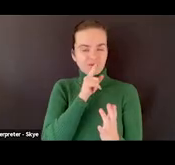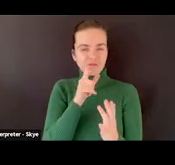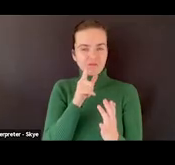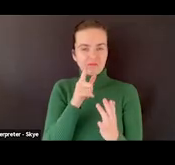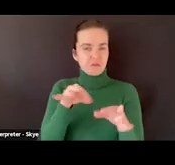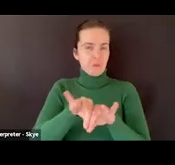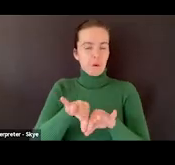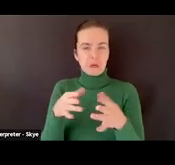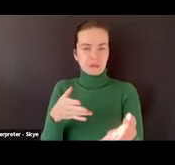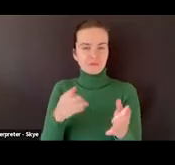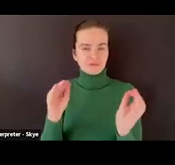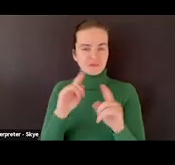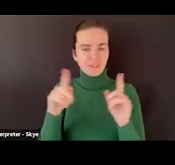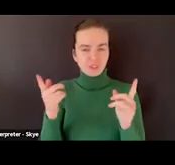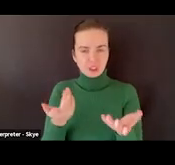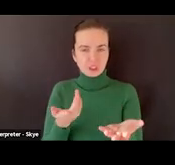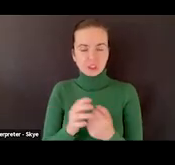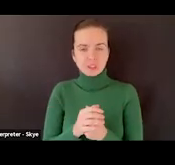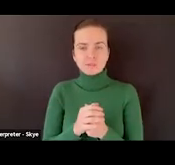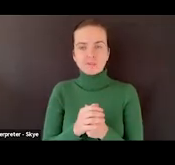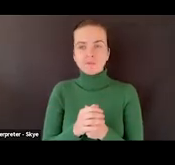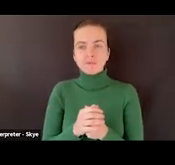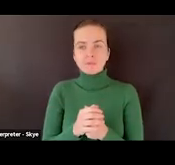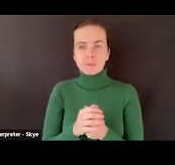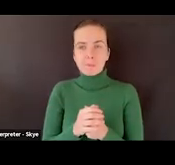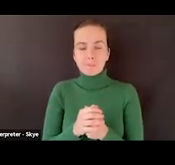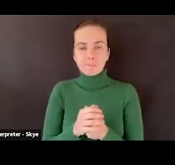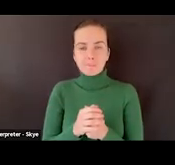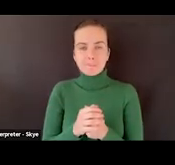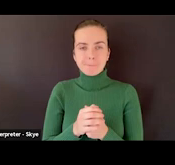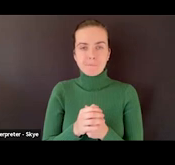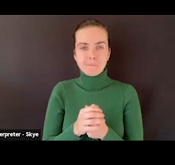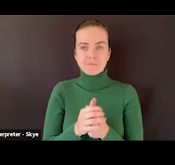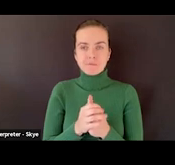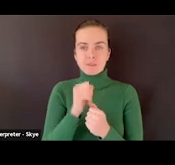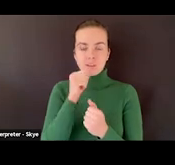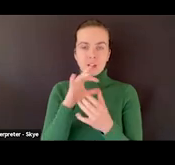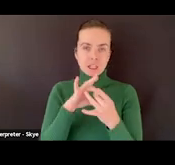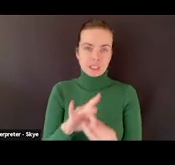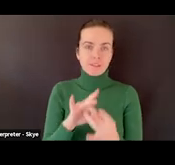there was no difference there. In fact, it is not significant, but at the trend level, those living